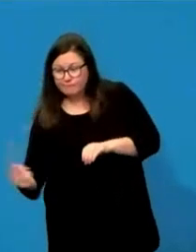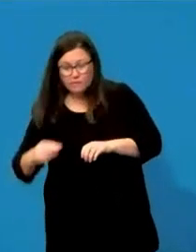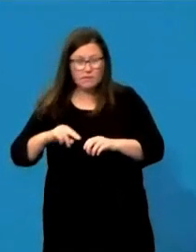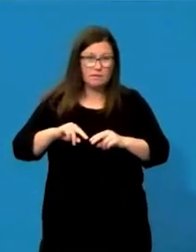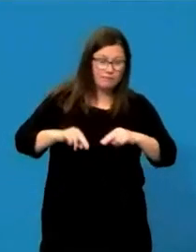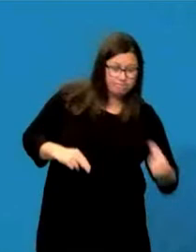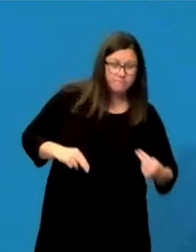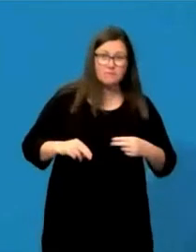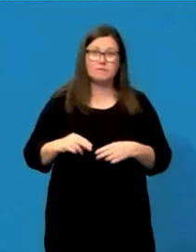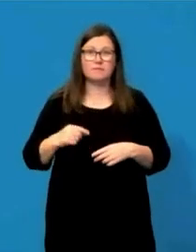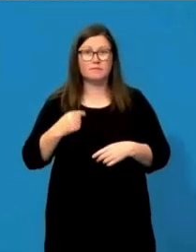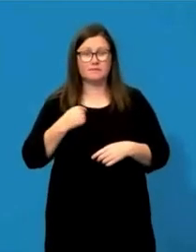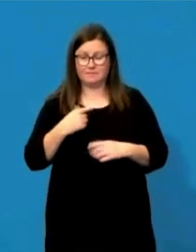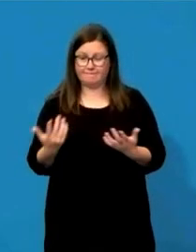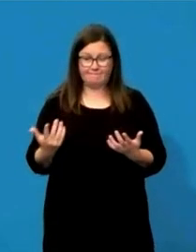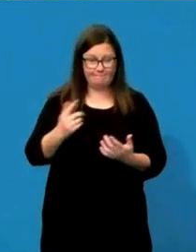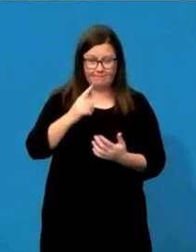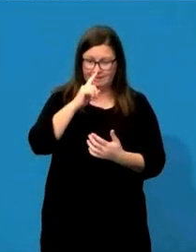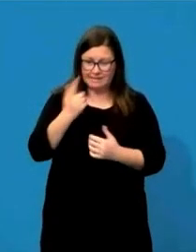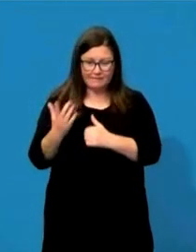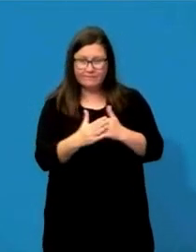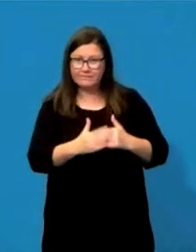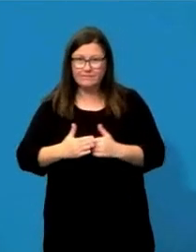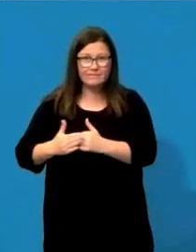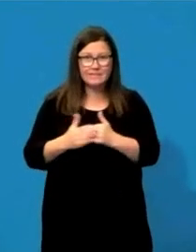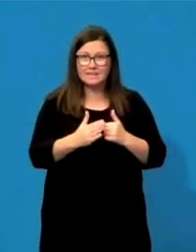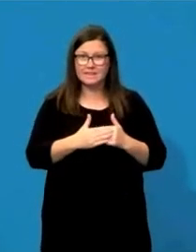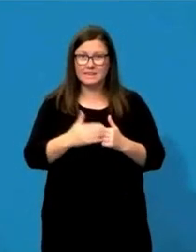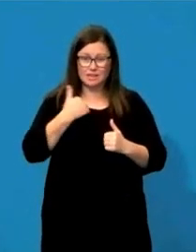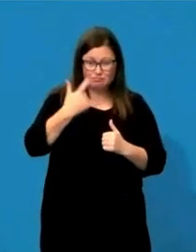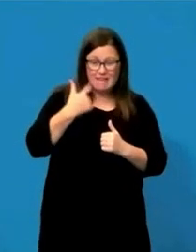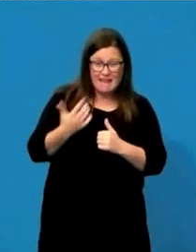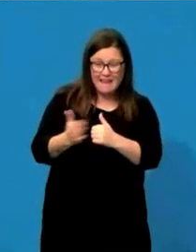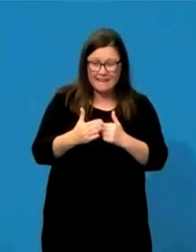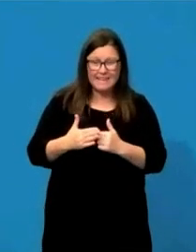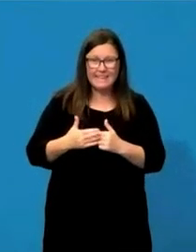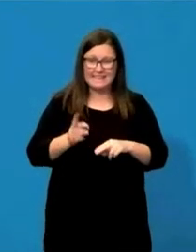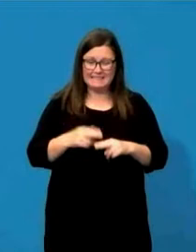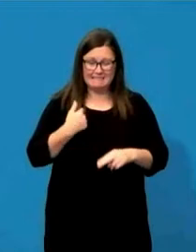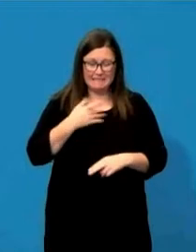We do have a - with the work that we can't do, we usually take it to the mechanics but,